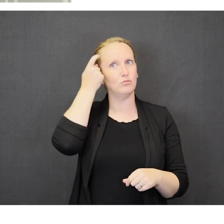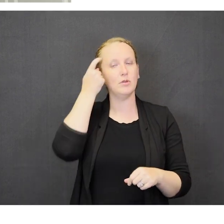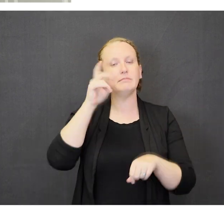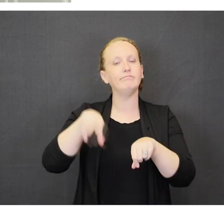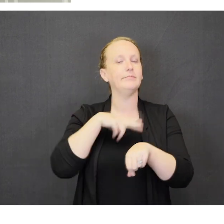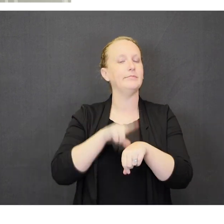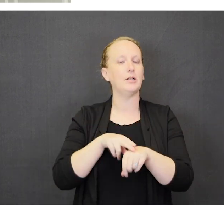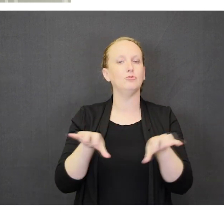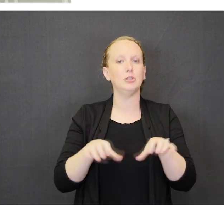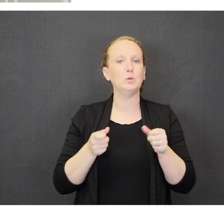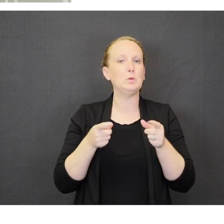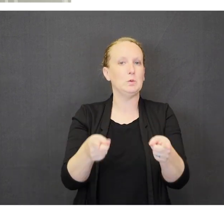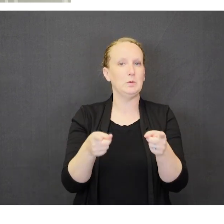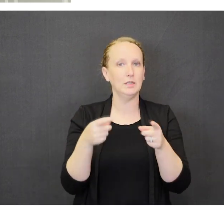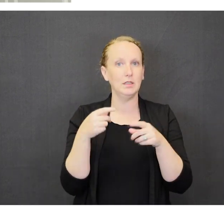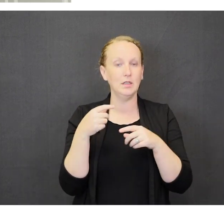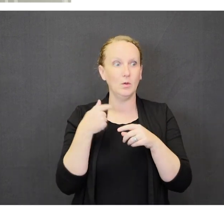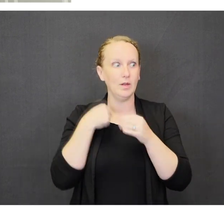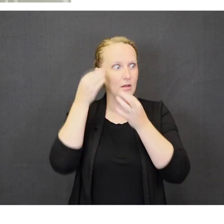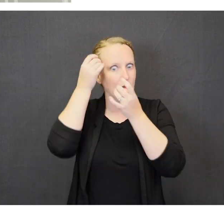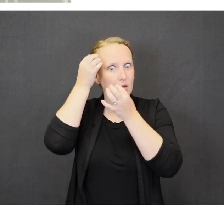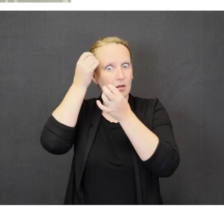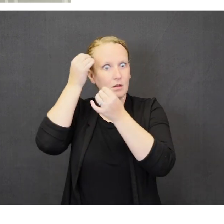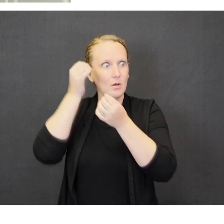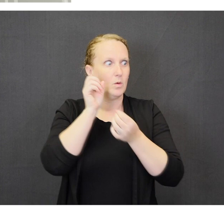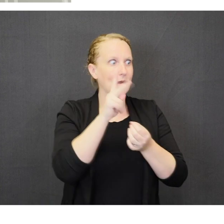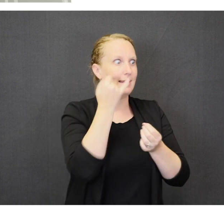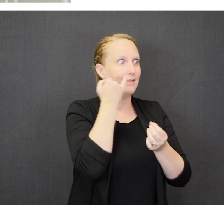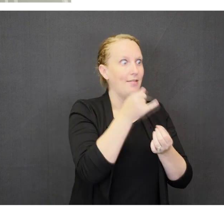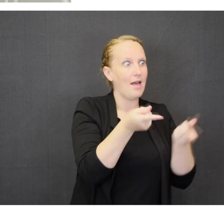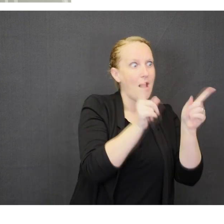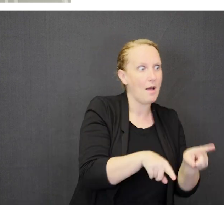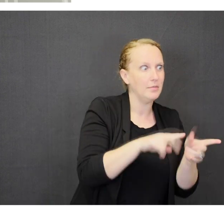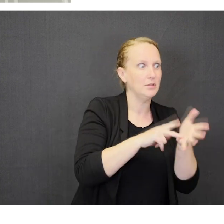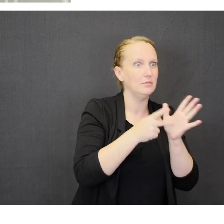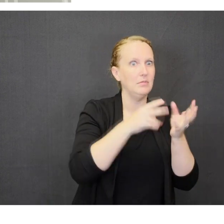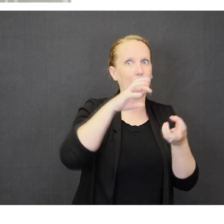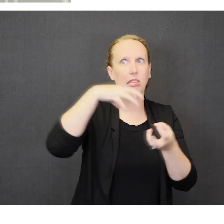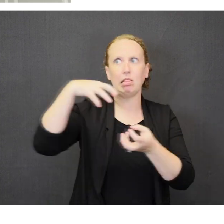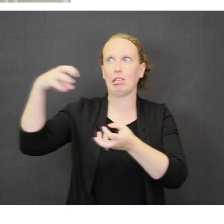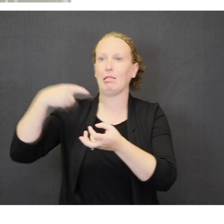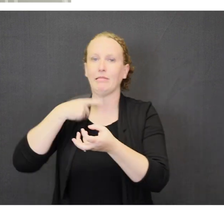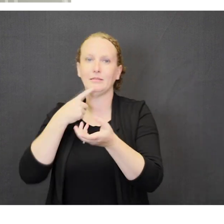our minds naturally do we think out worst-case scenarios and and that's such